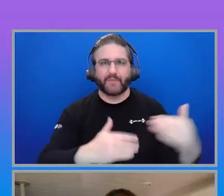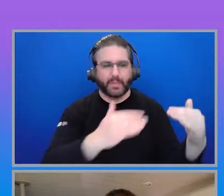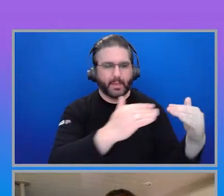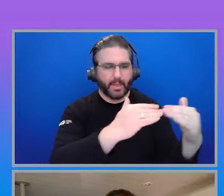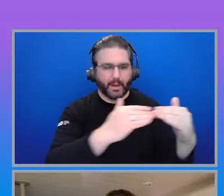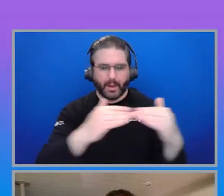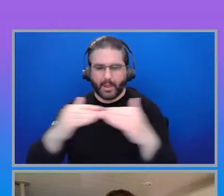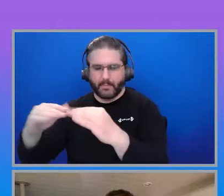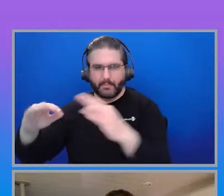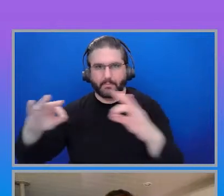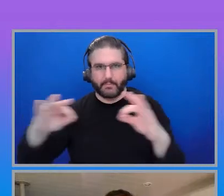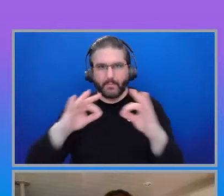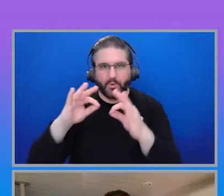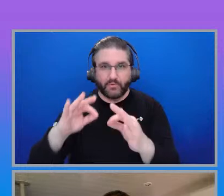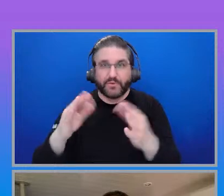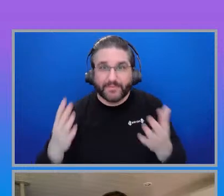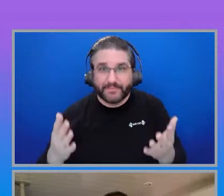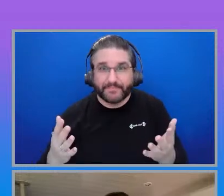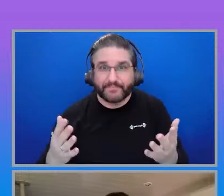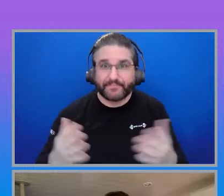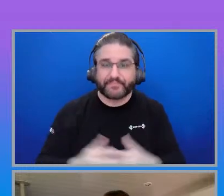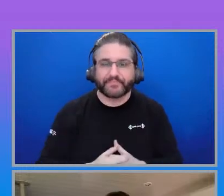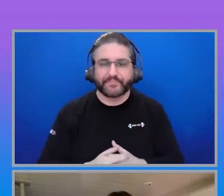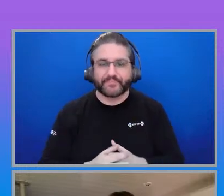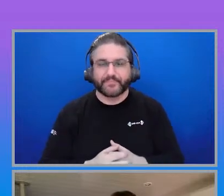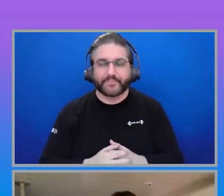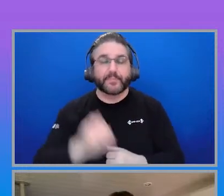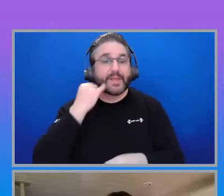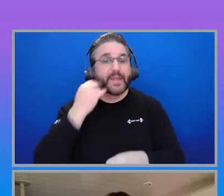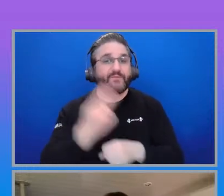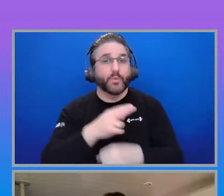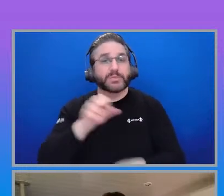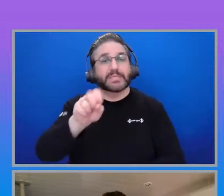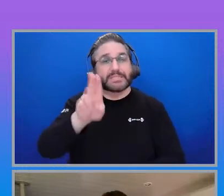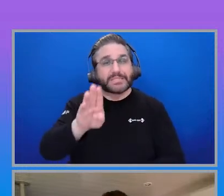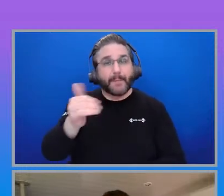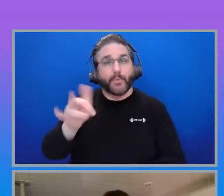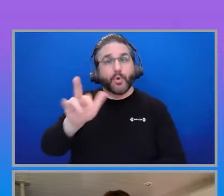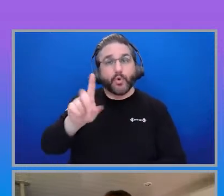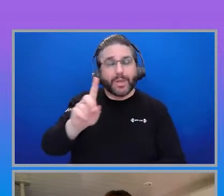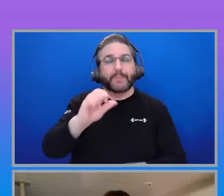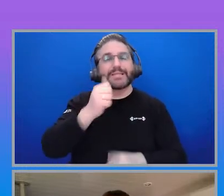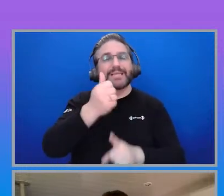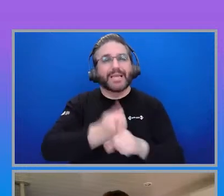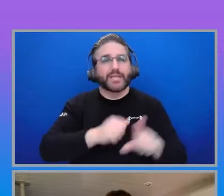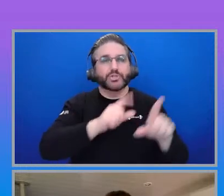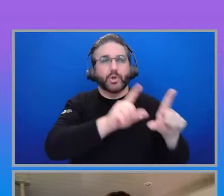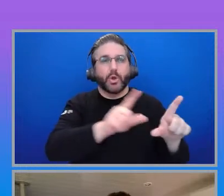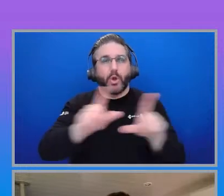up and look neat. Now by using Sub Grid, you can cause each